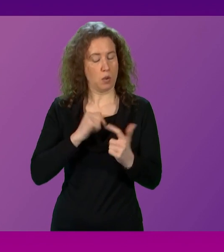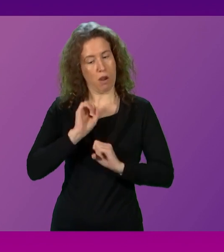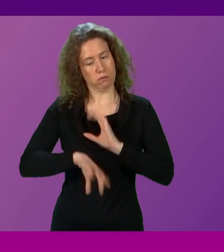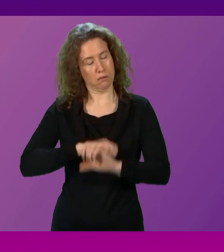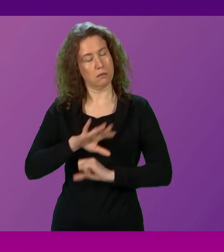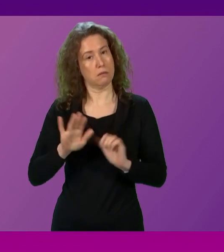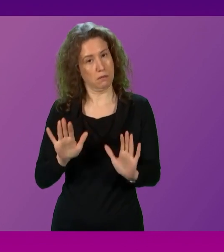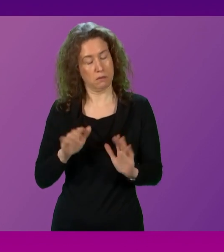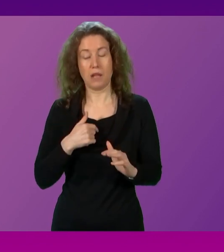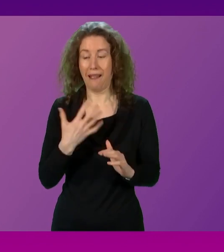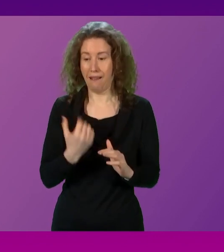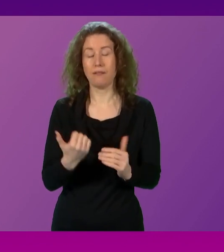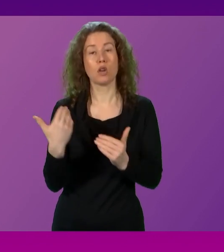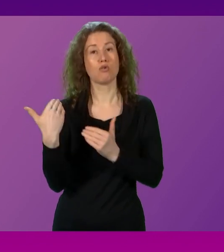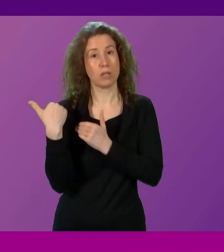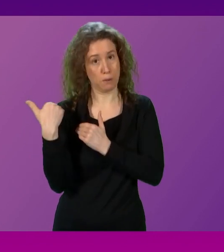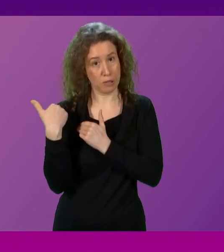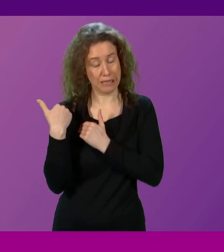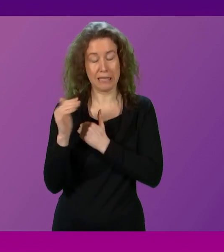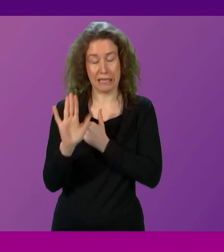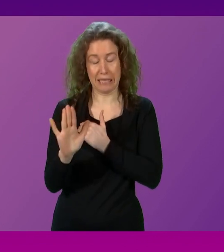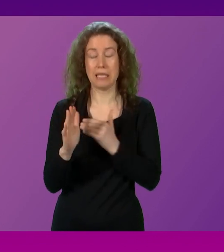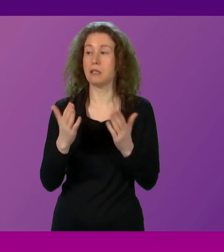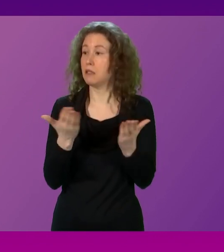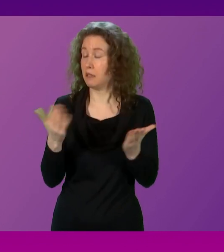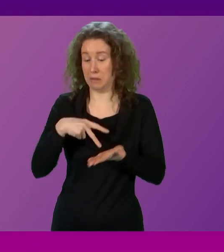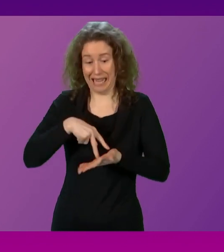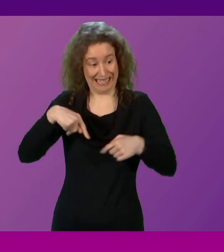said. I have a responsibility, even when standing in this Parliament,